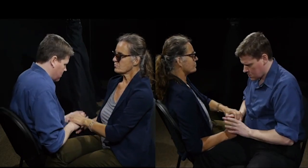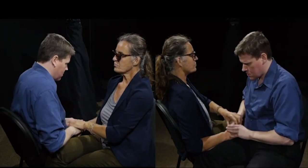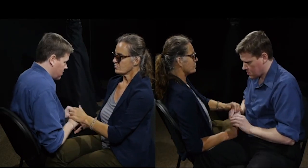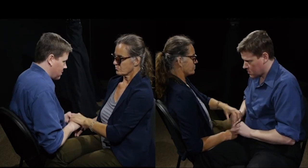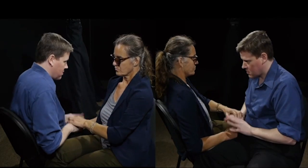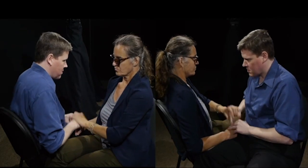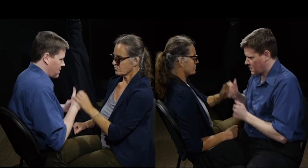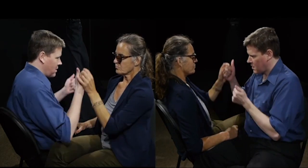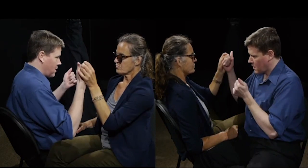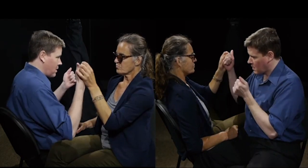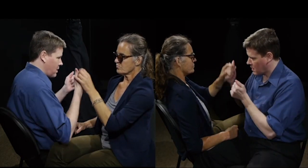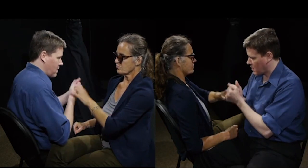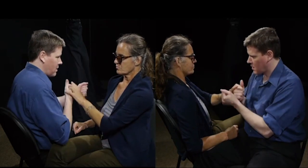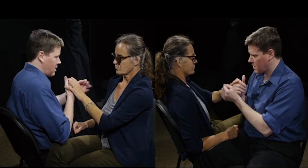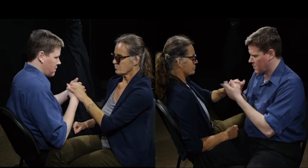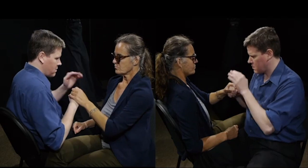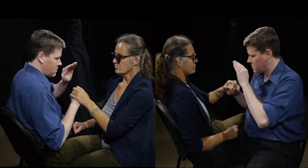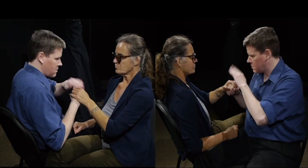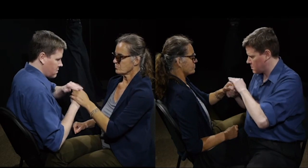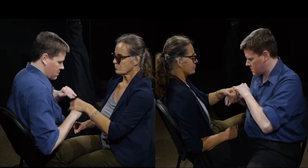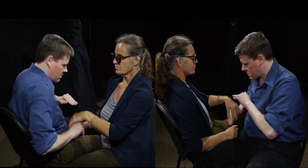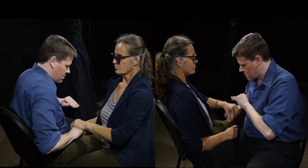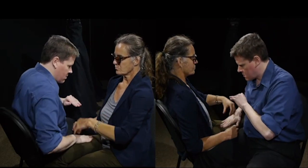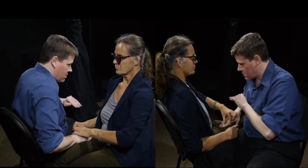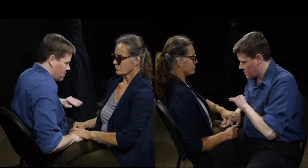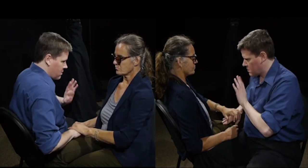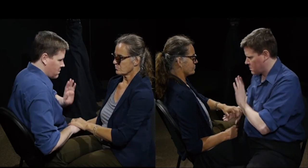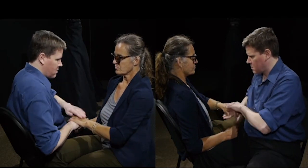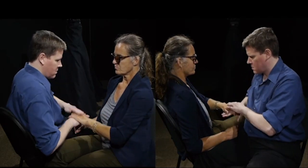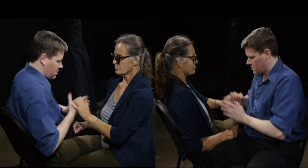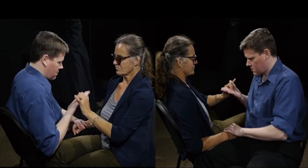Thousands of instances of specific phonological features.